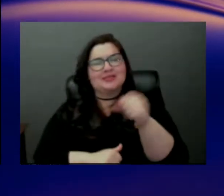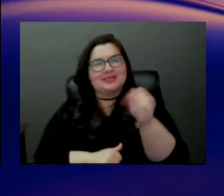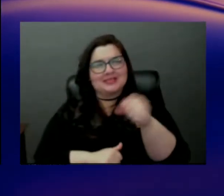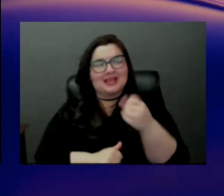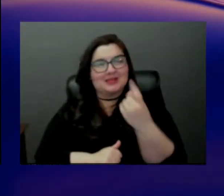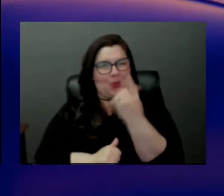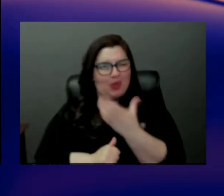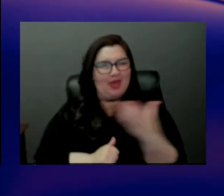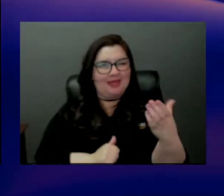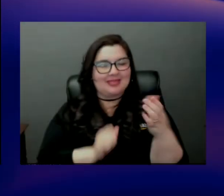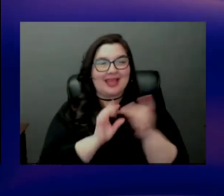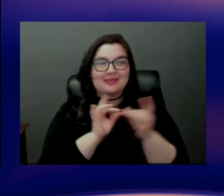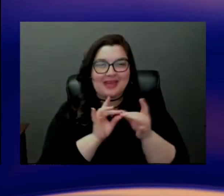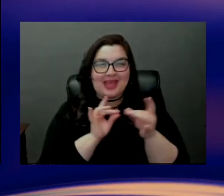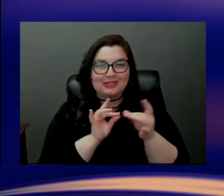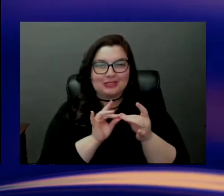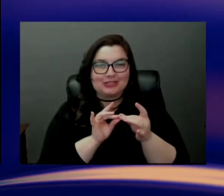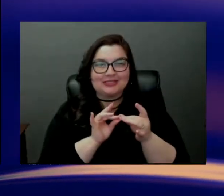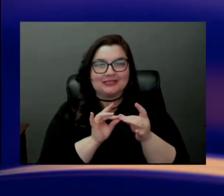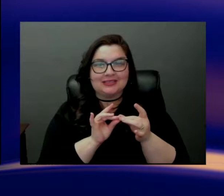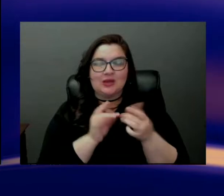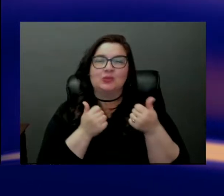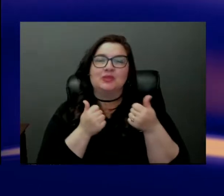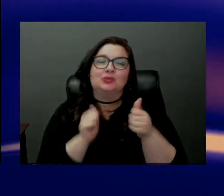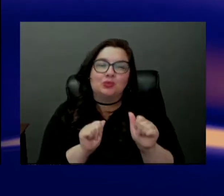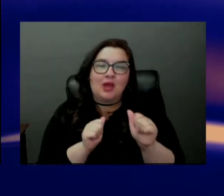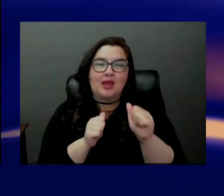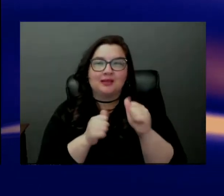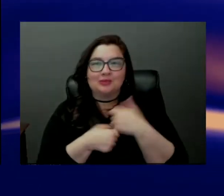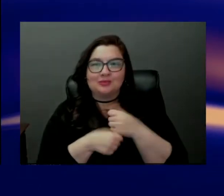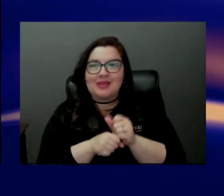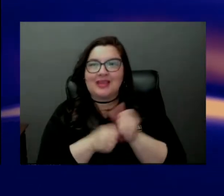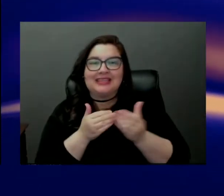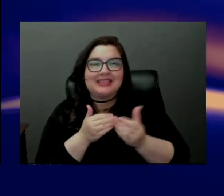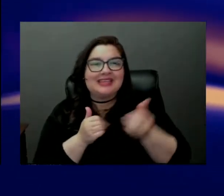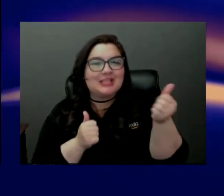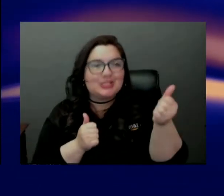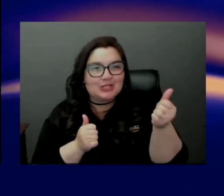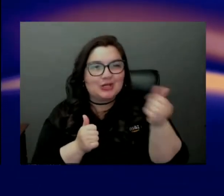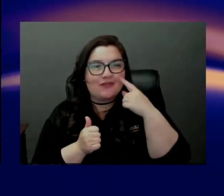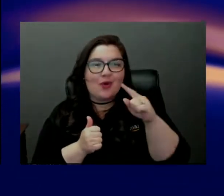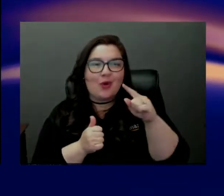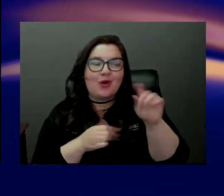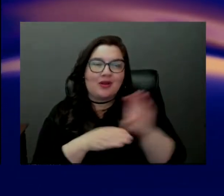in my intro was we try to make things easier for enterprise to use services on AWS and we're really focused on that with this one.